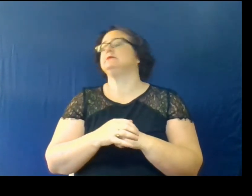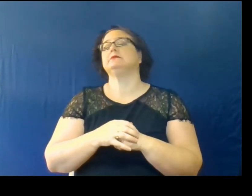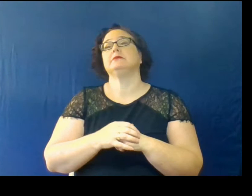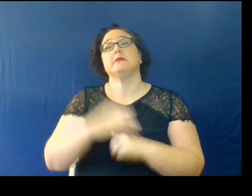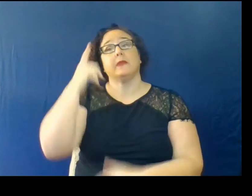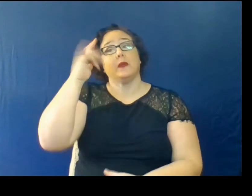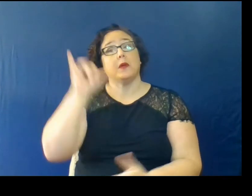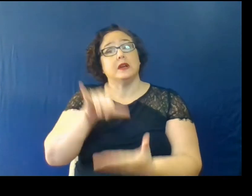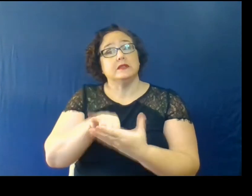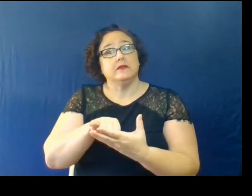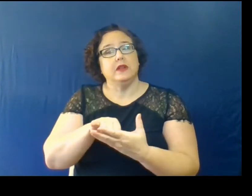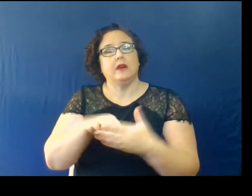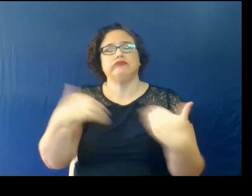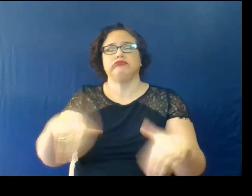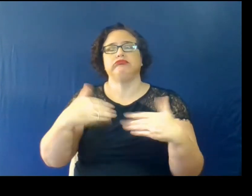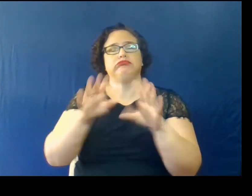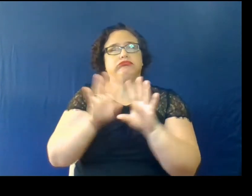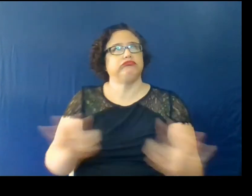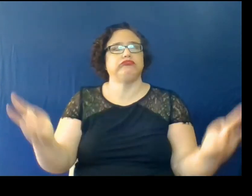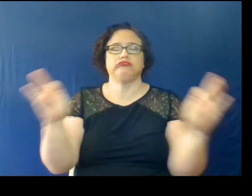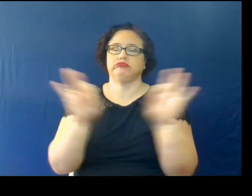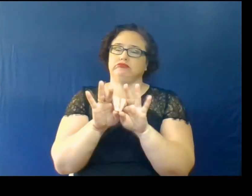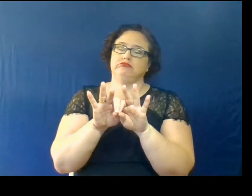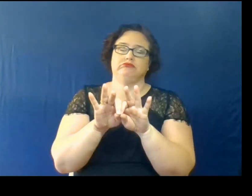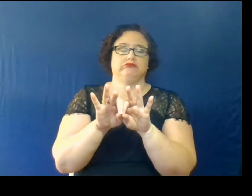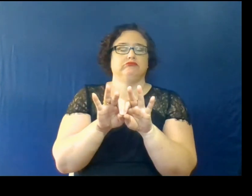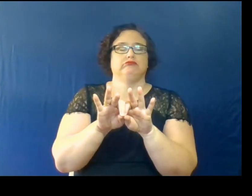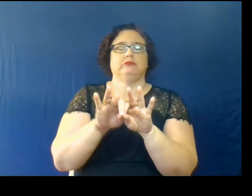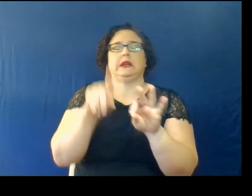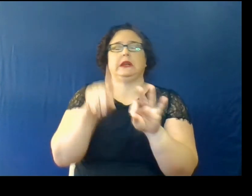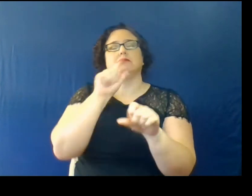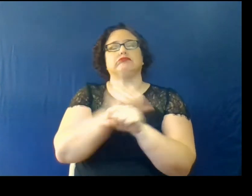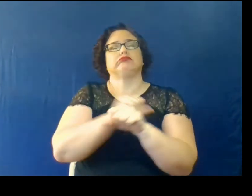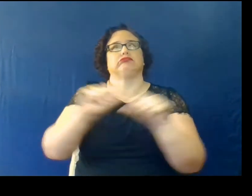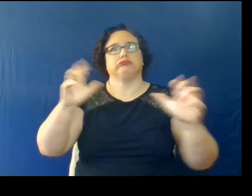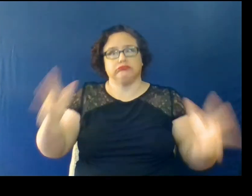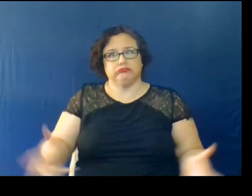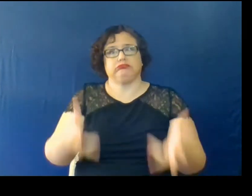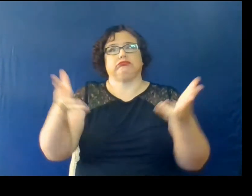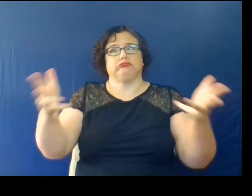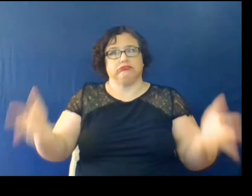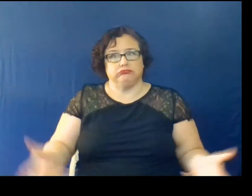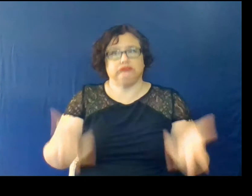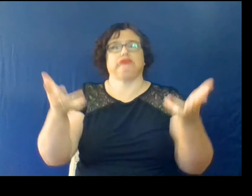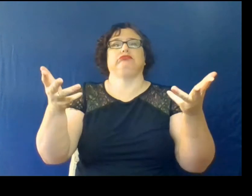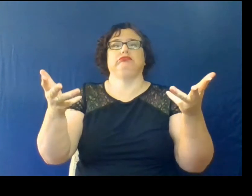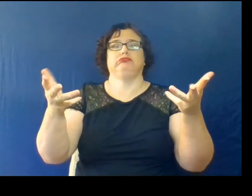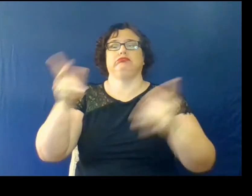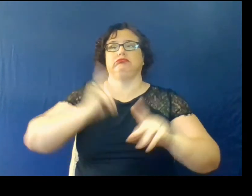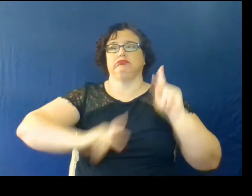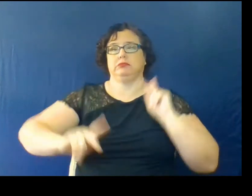extremely important and that's something that I encourage all my fellow members of the disability